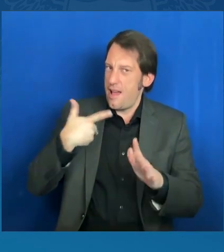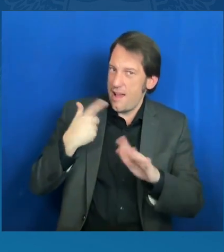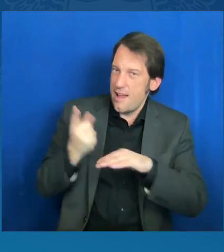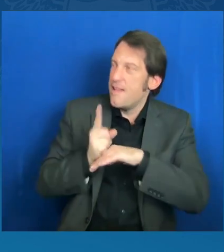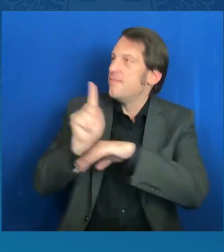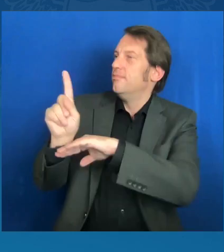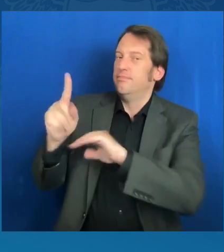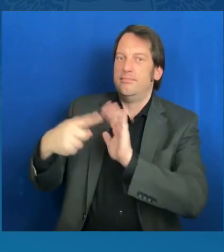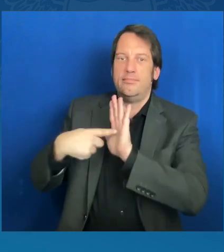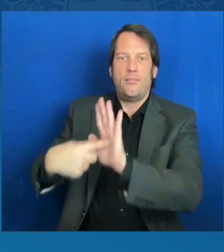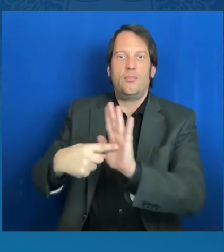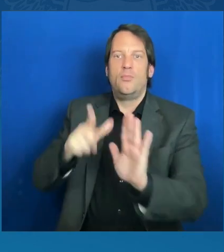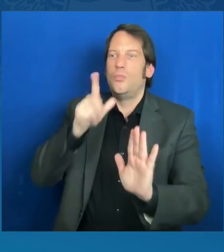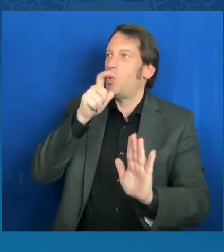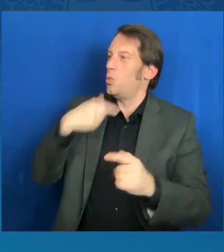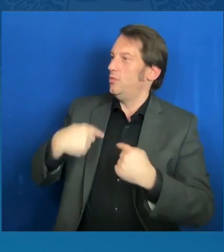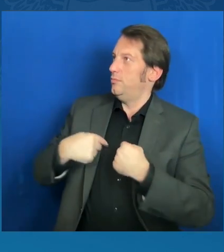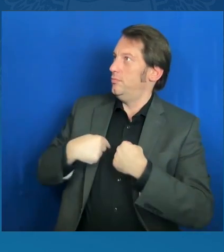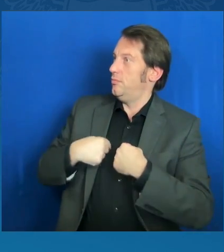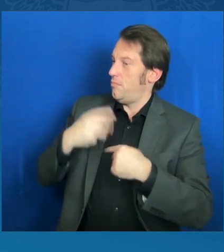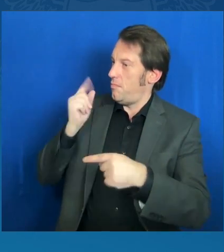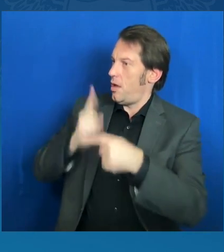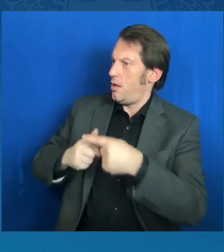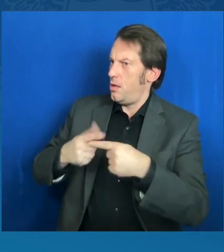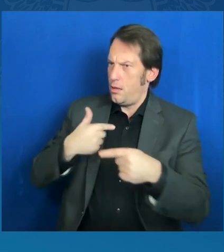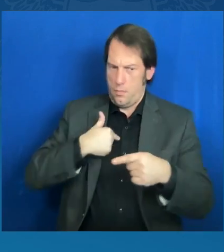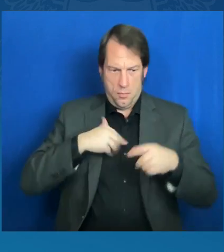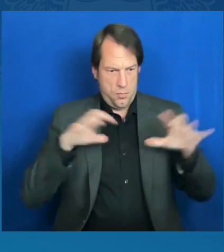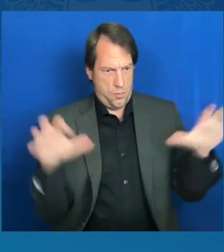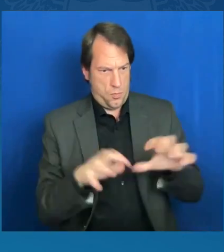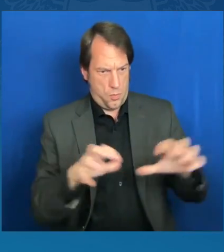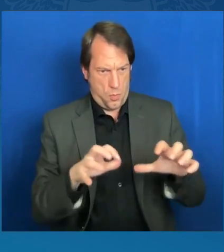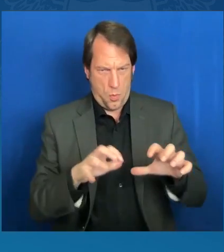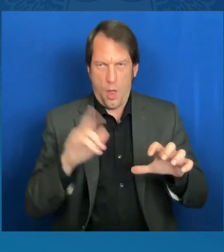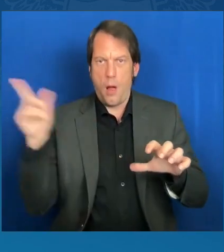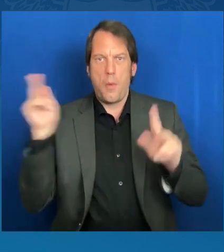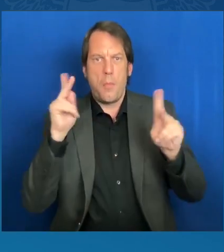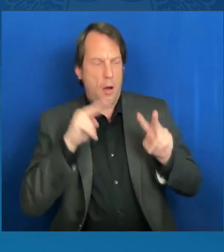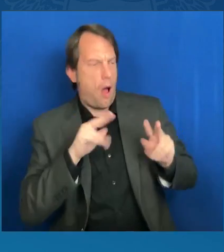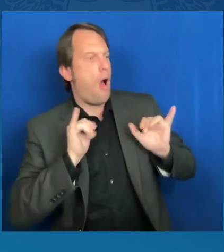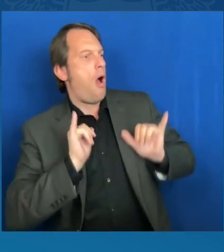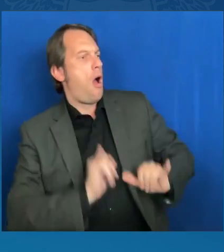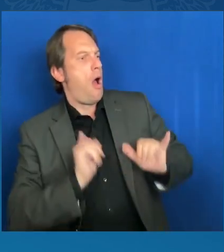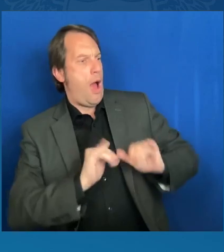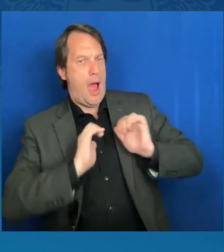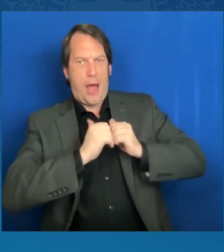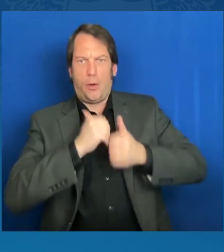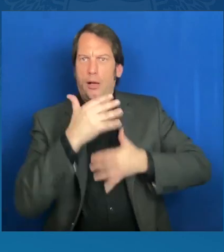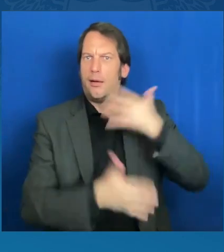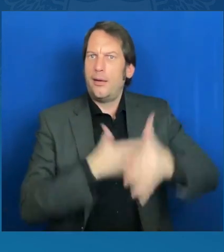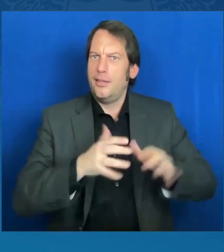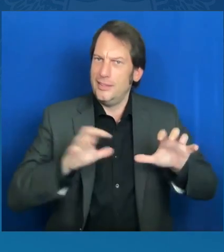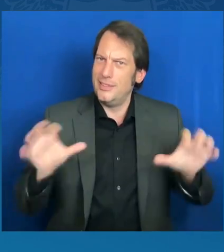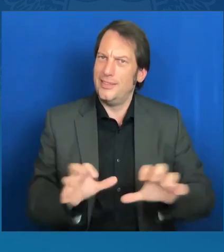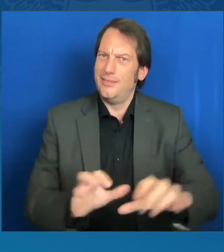You know, the thing about being a role model -- it's a room full of role models, right? people watch what you do, to say,